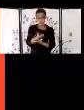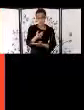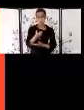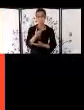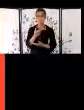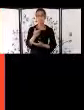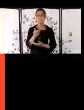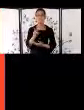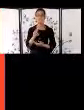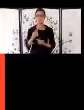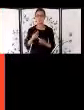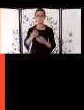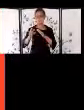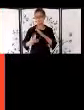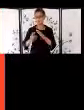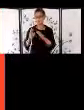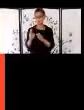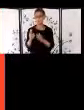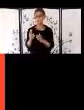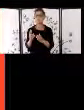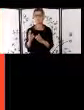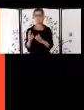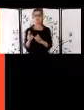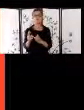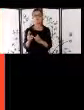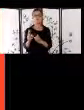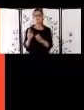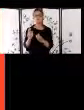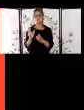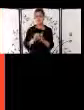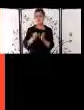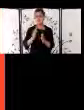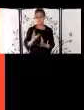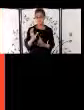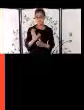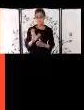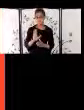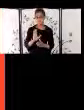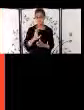Calgary artist and have questions or concerns about eligibility or navigating the grant